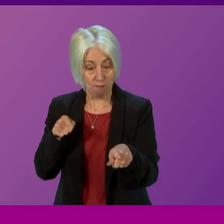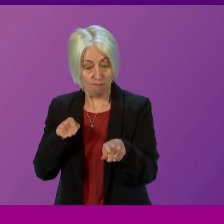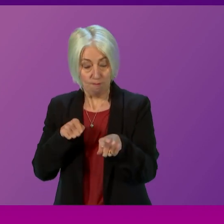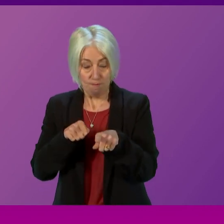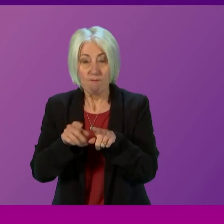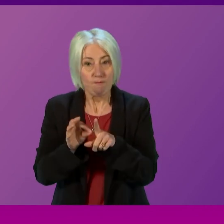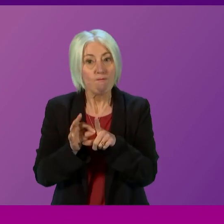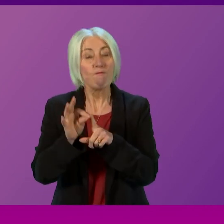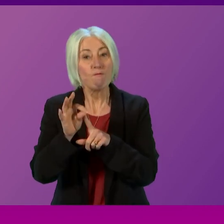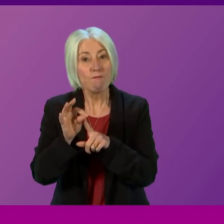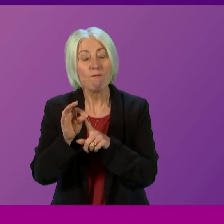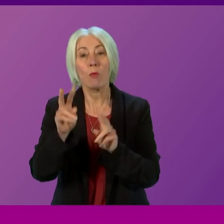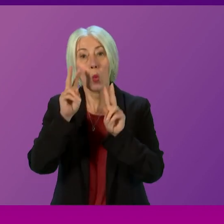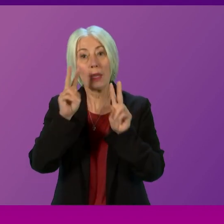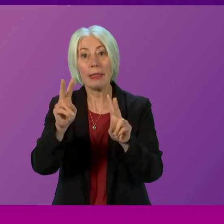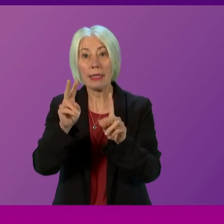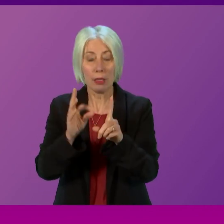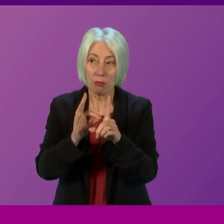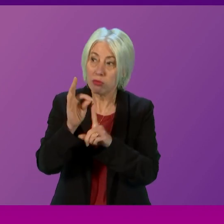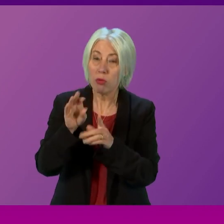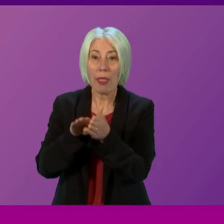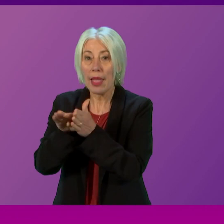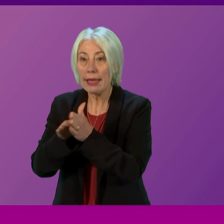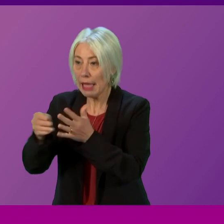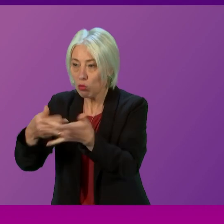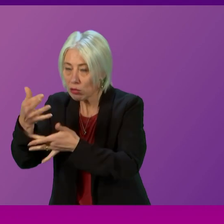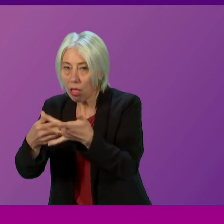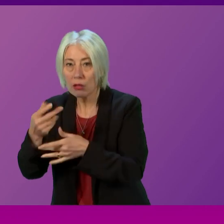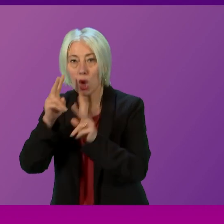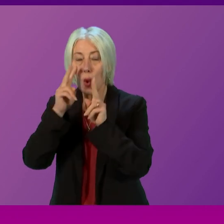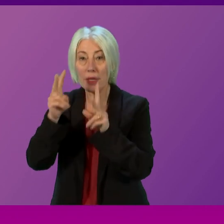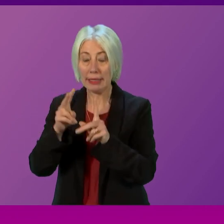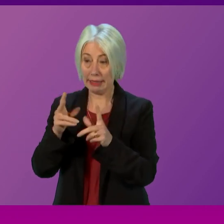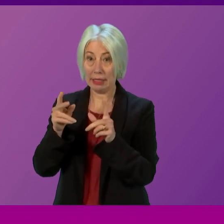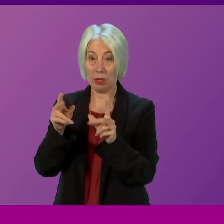We also see progress in exam results, which show the gap between attainment levels in the